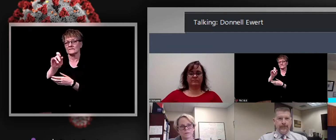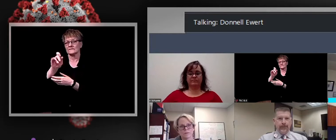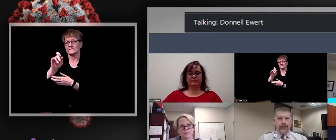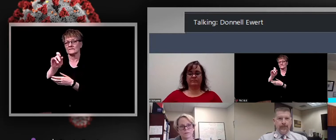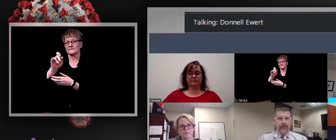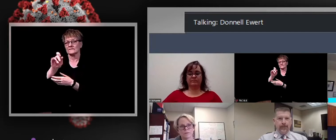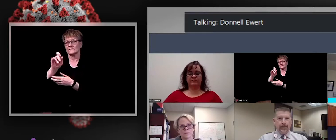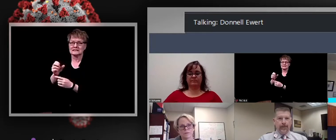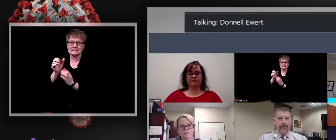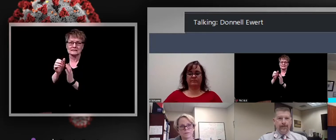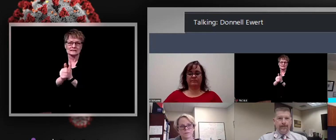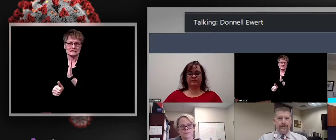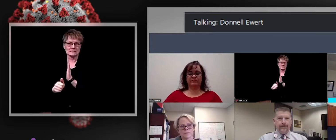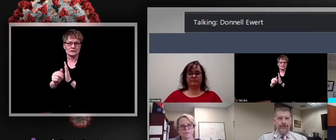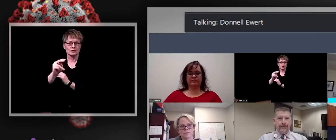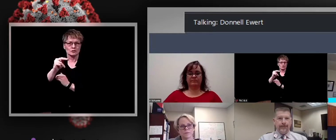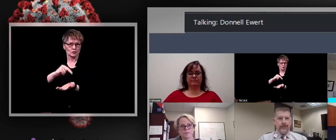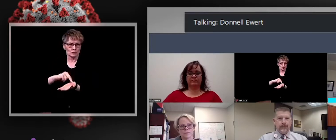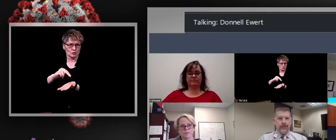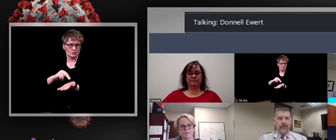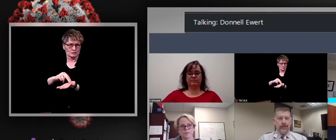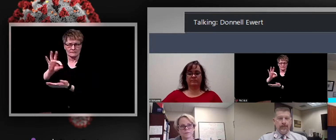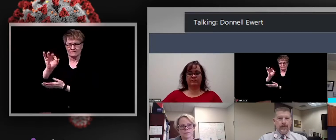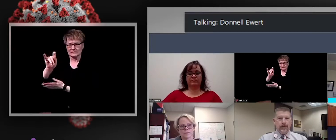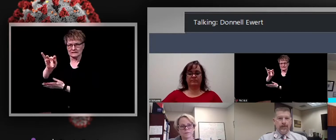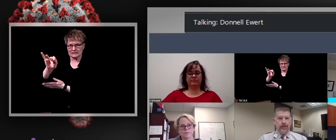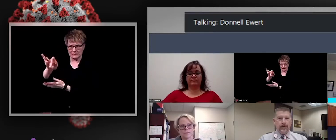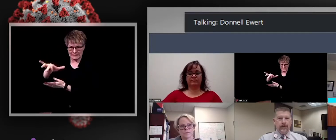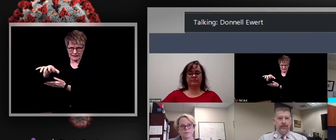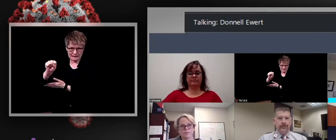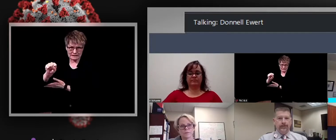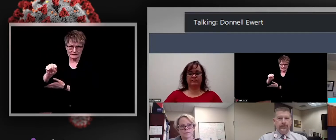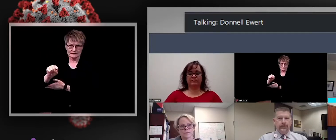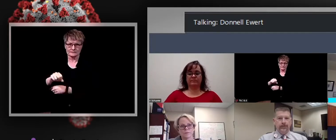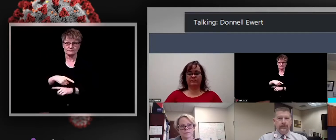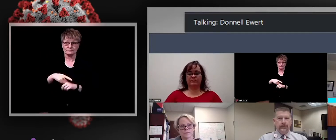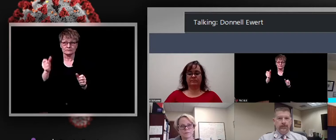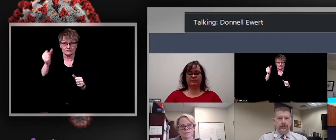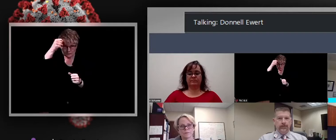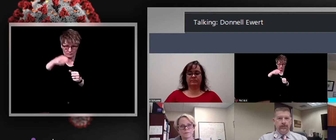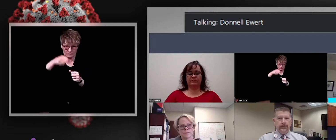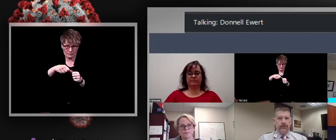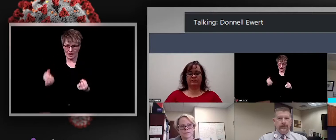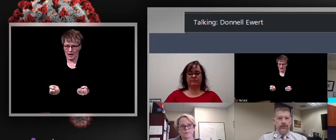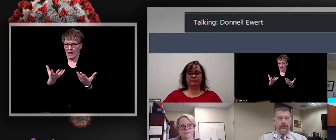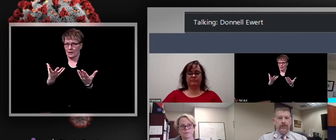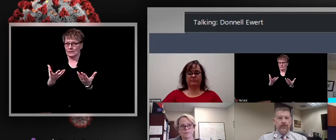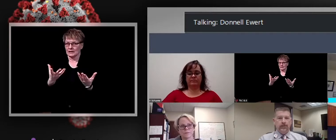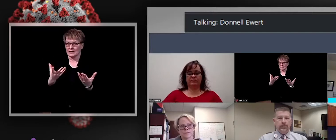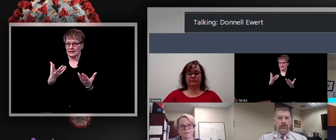But, the reality is the number of doses available are still quite small and we can all do a